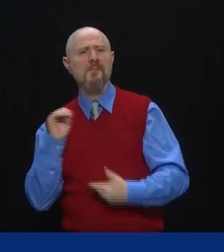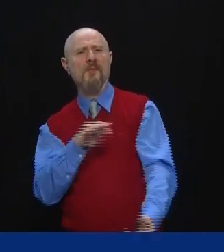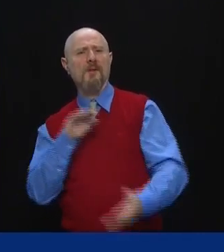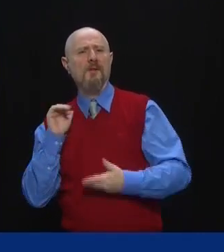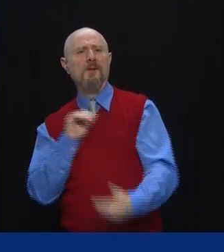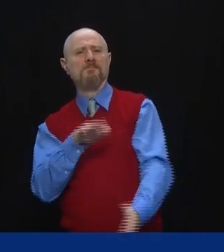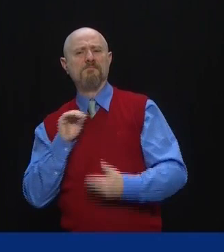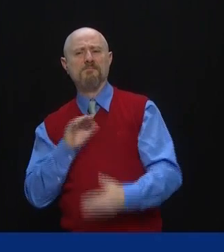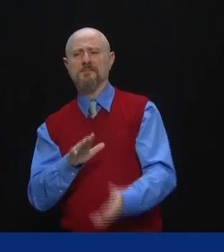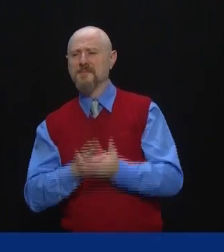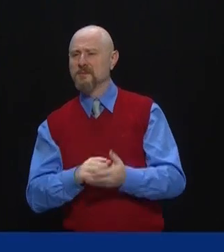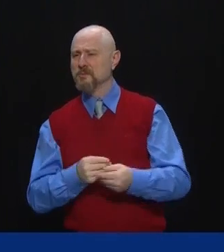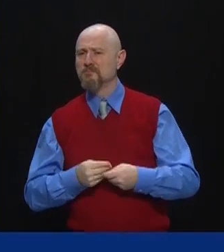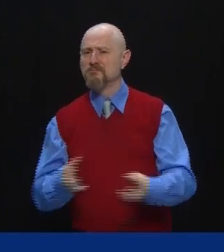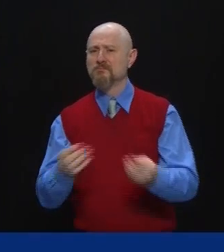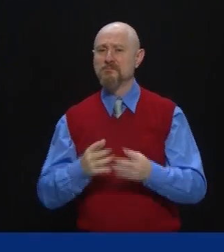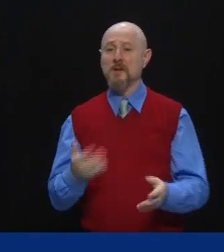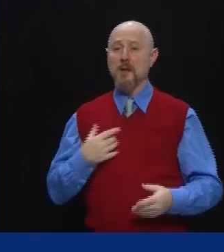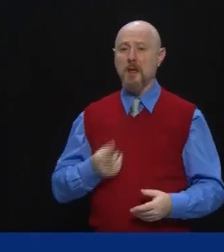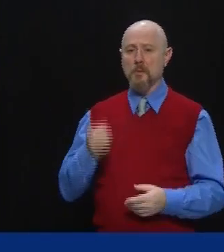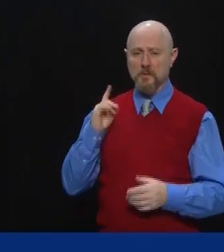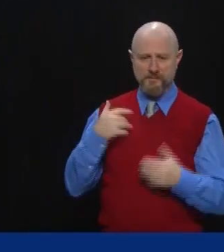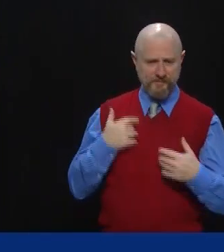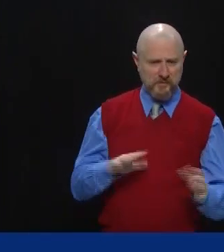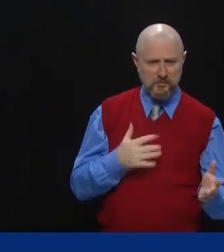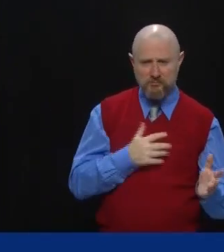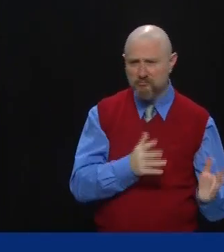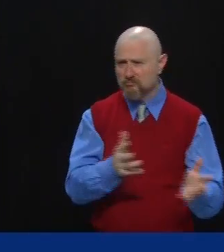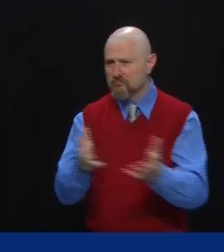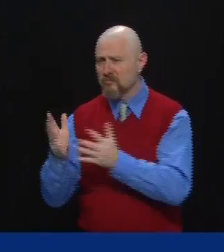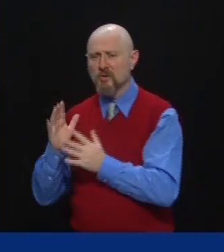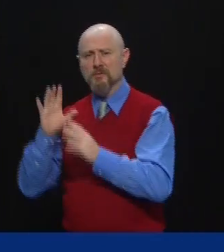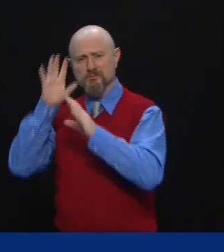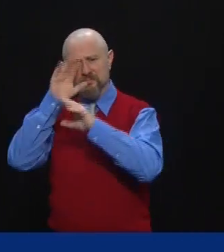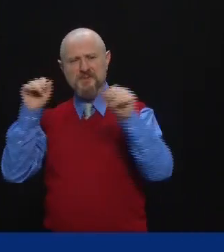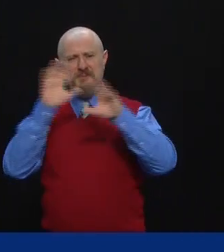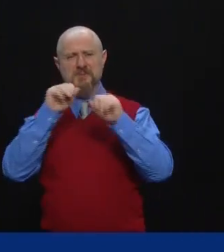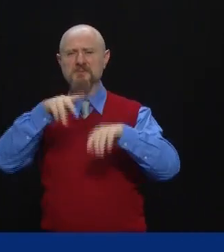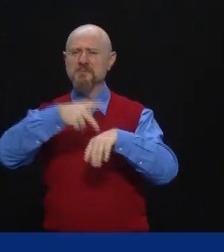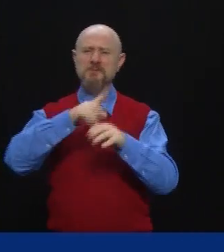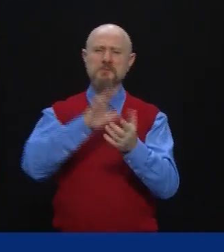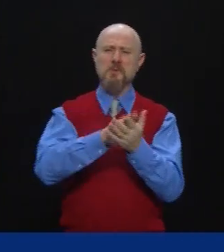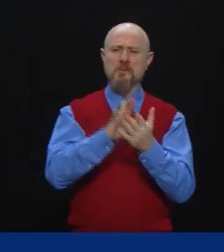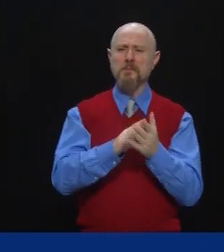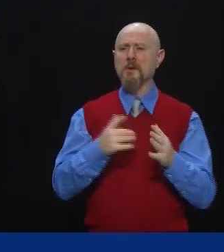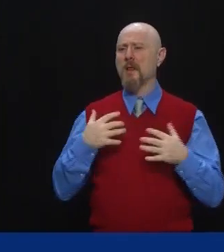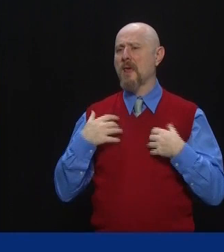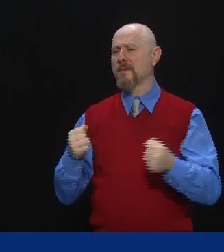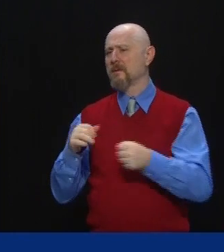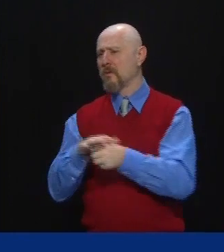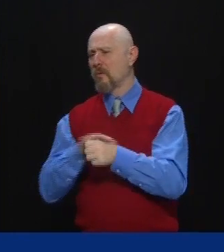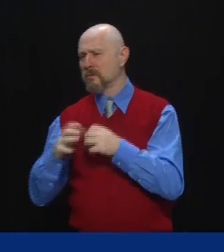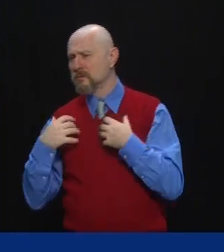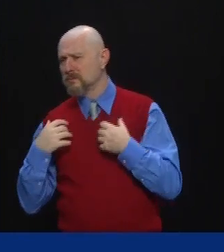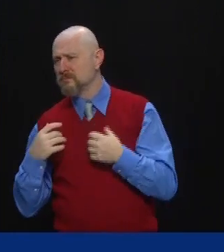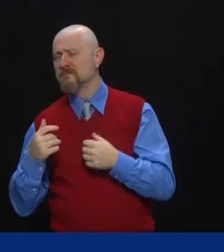YES, THEY ARE. BRINGING OUR TESTING KITS TO GET THEM OUT TO THE SCHOOLS. TALKED TO THE SCHOOL SUPERINTENDENTS LAST WEEK.